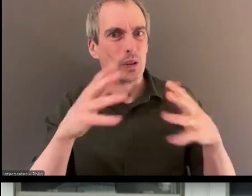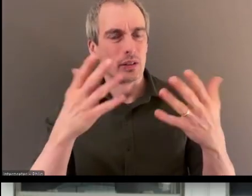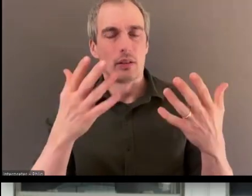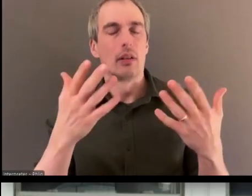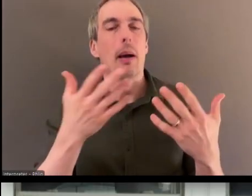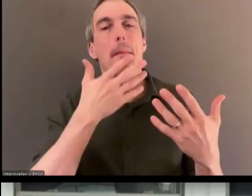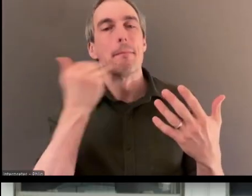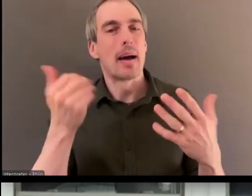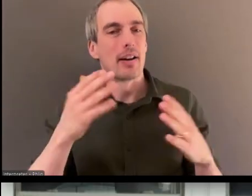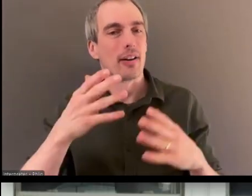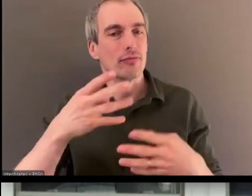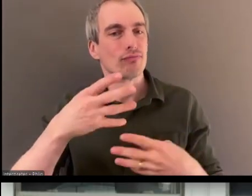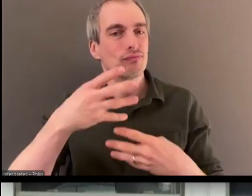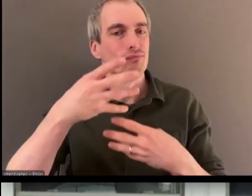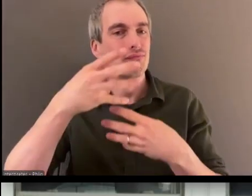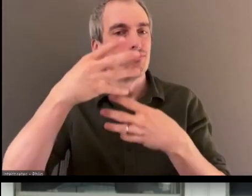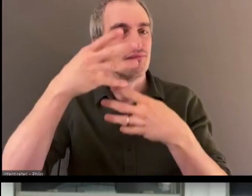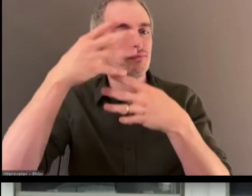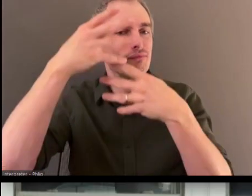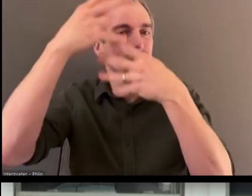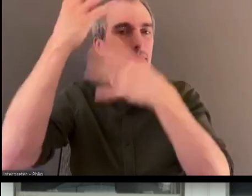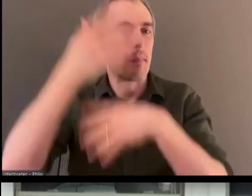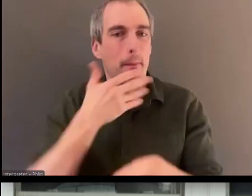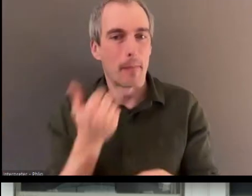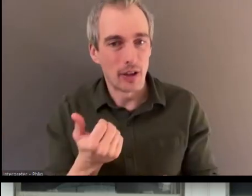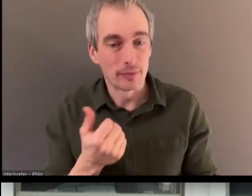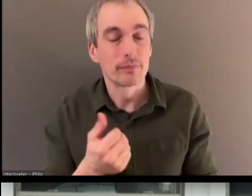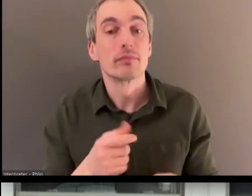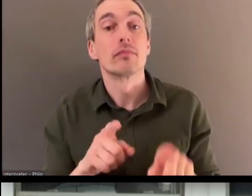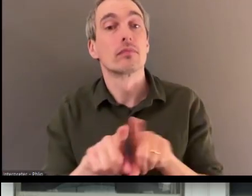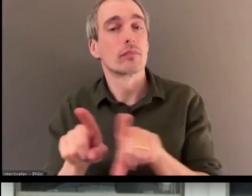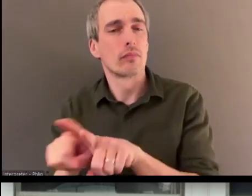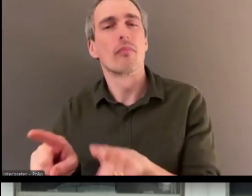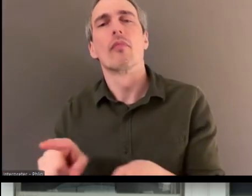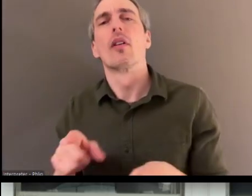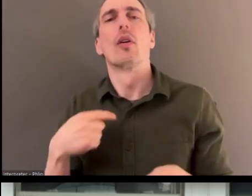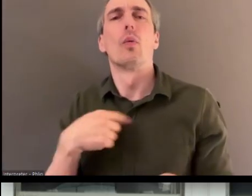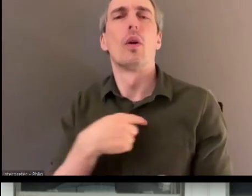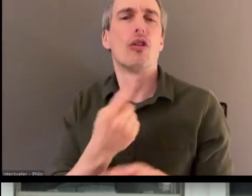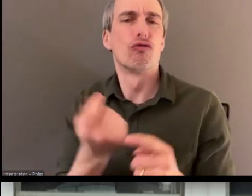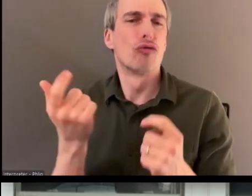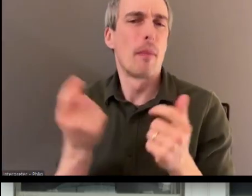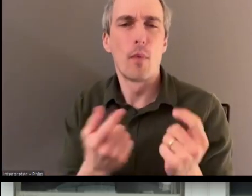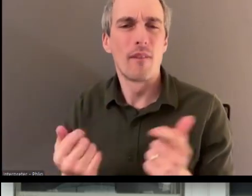things like footnotes and we're moving it to the bottom of the actual document instead of having random footnotes